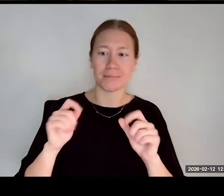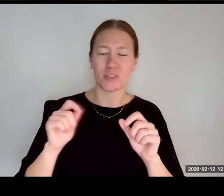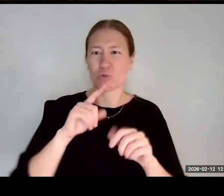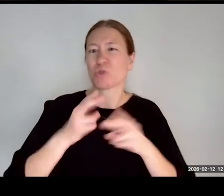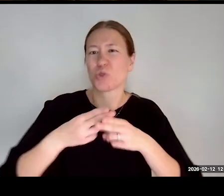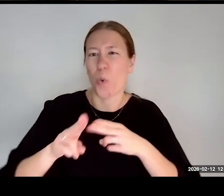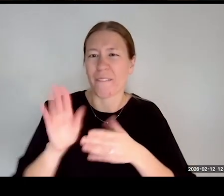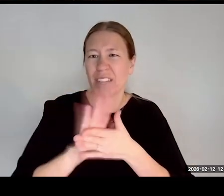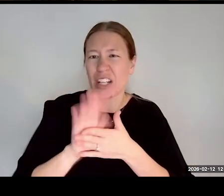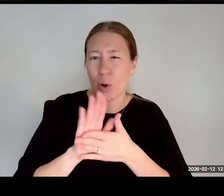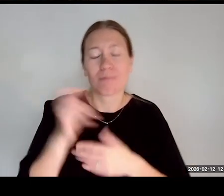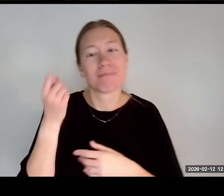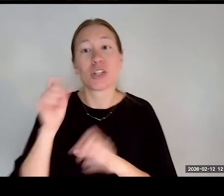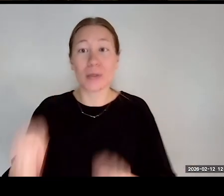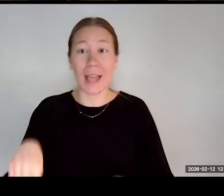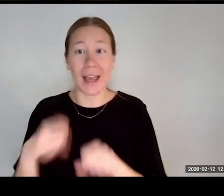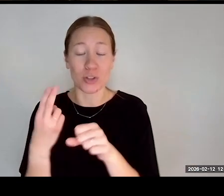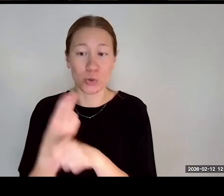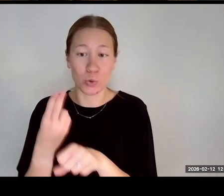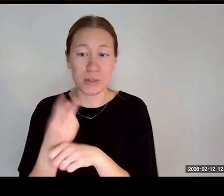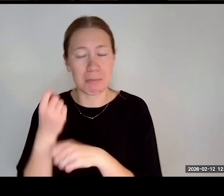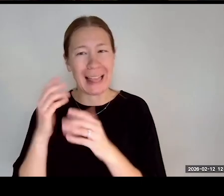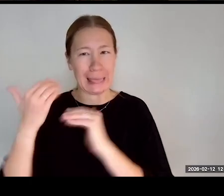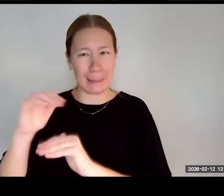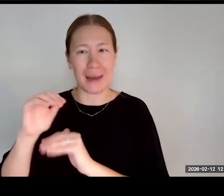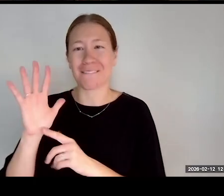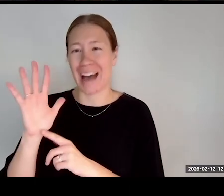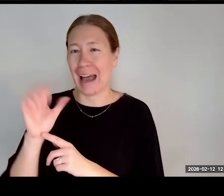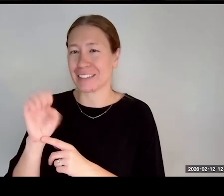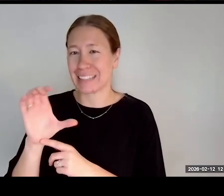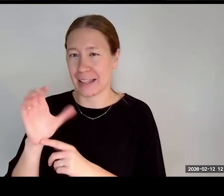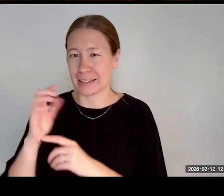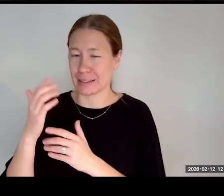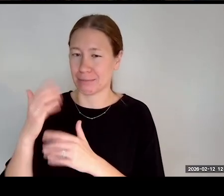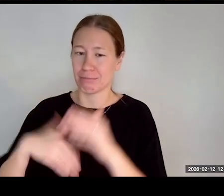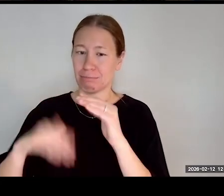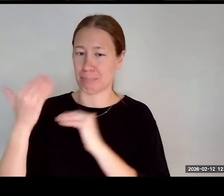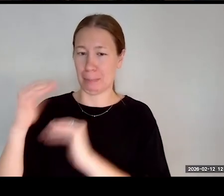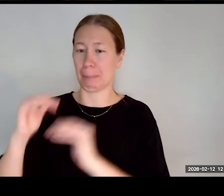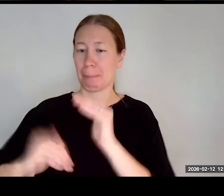There's a tool called easy GIF that's linked on the slide that you can use to do that. It's going to help reduce the distraction level